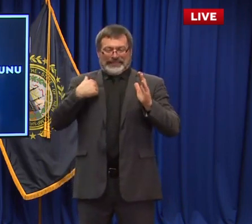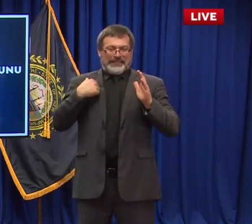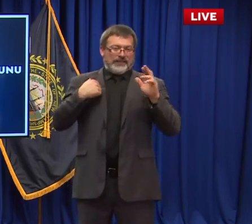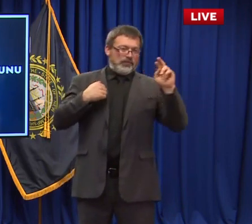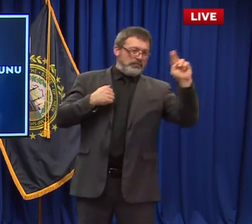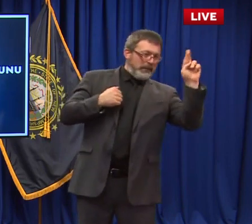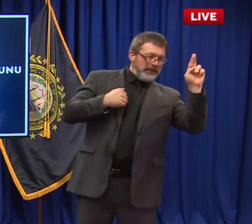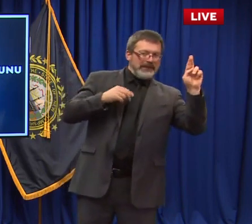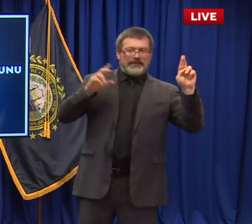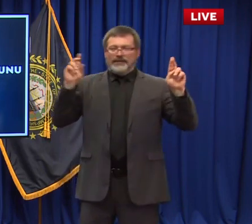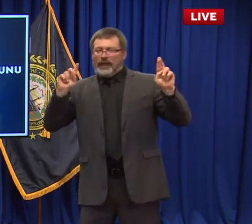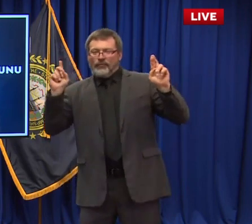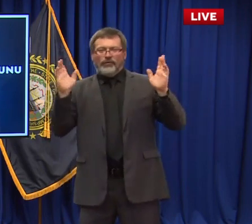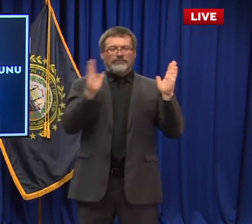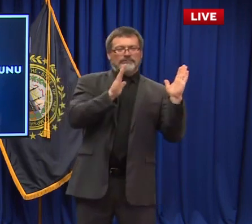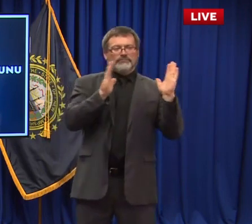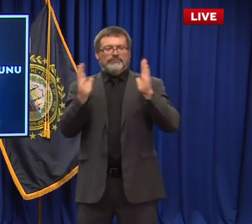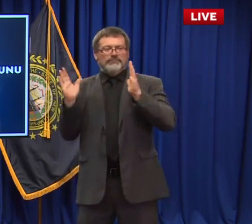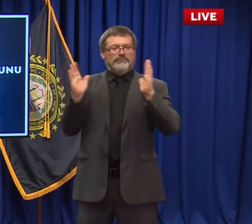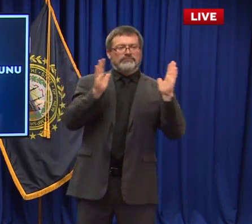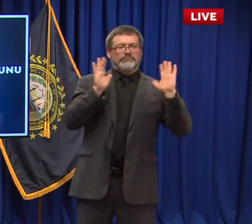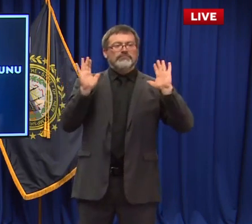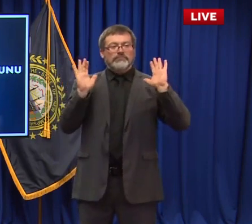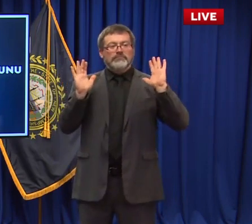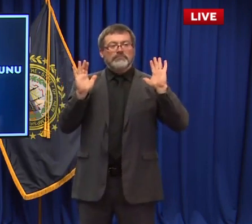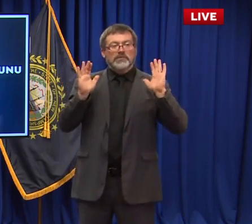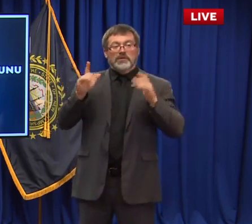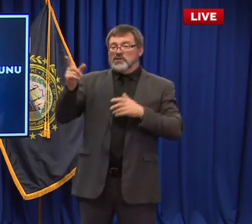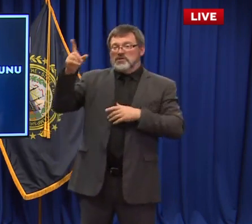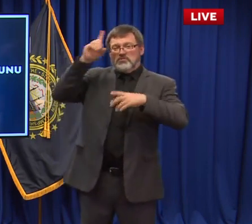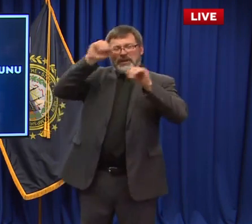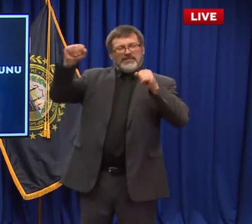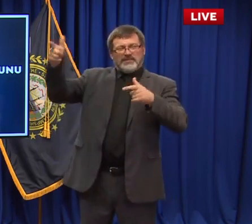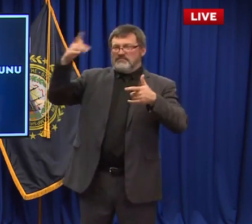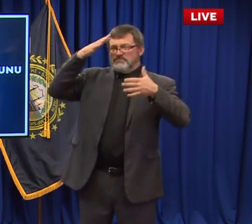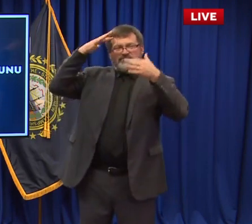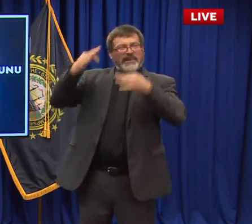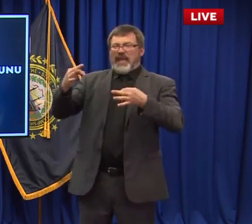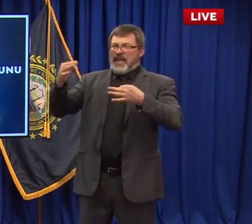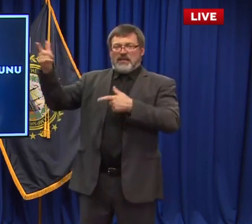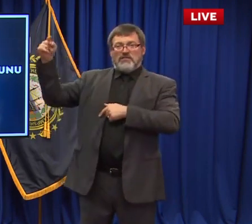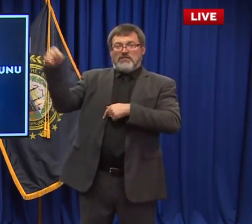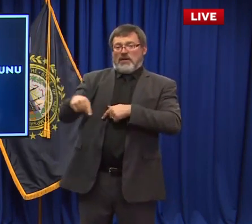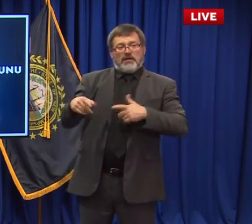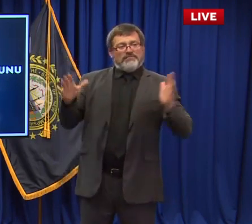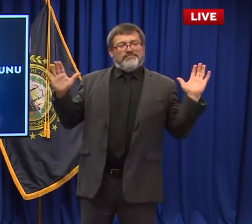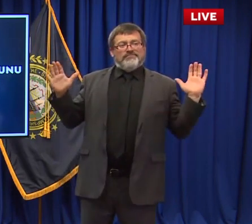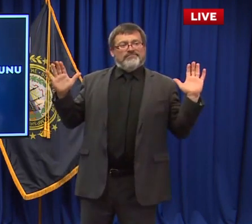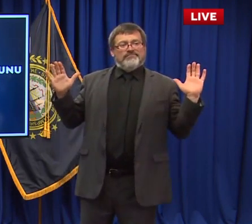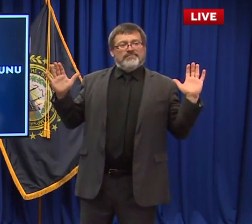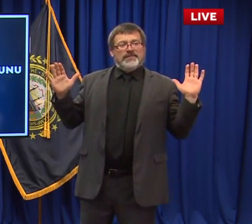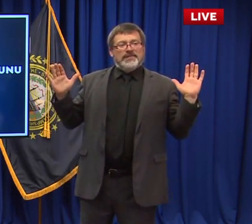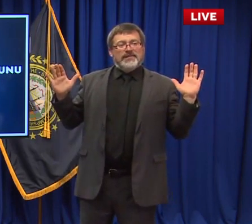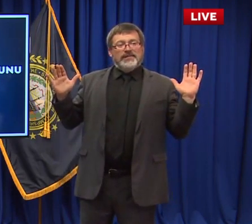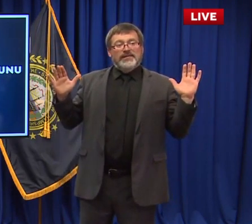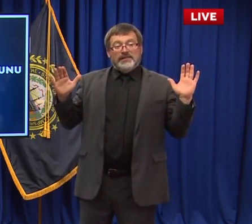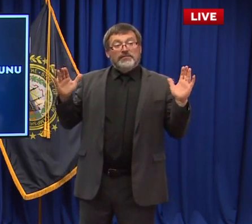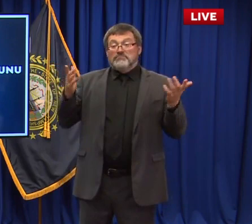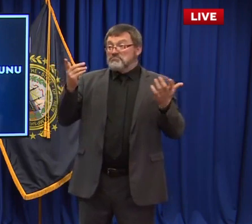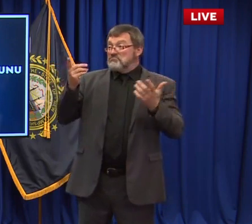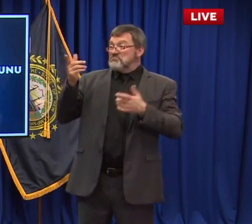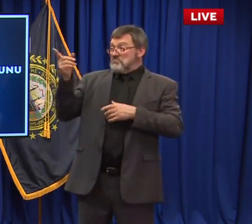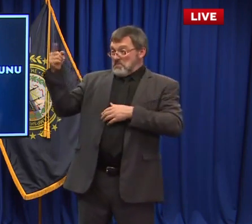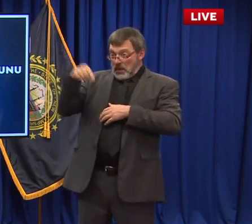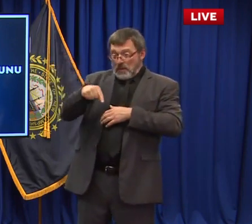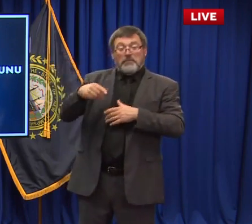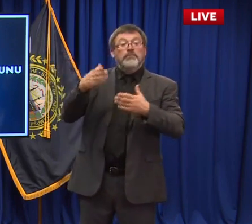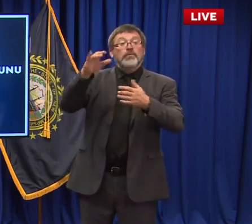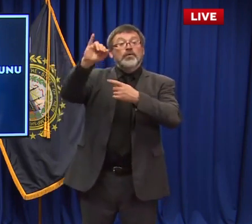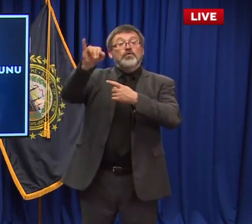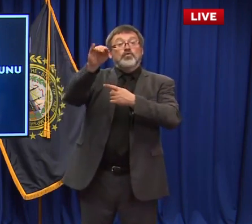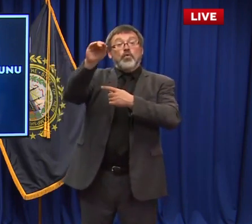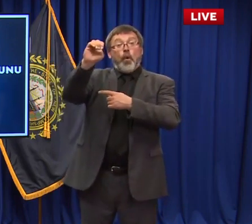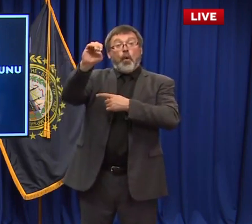MY GUESS IS THE PRESIDENT WILL COME NOW AND PROBABLY MAKE OTHER VISITS LEADER IN THE YEAR KNOWING THIS IS A STATE TO BE WON.